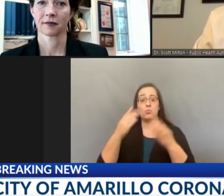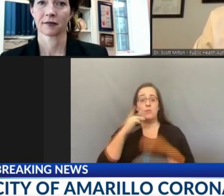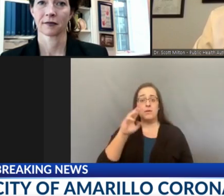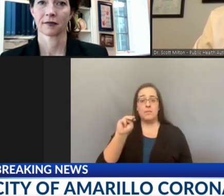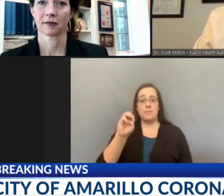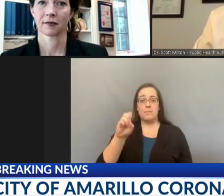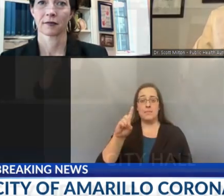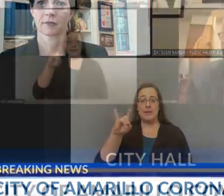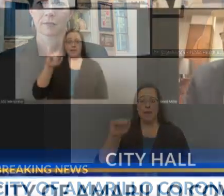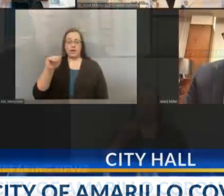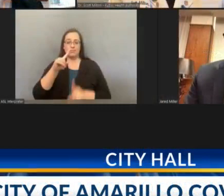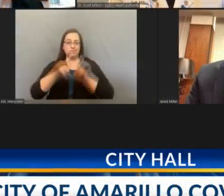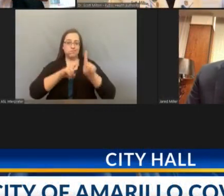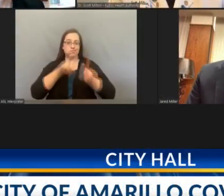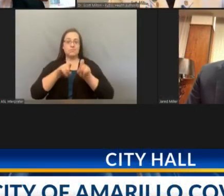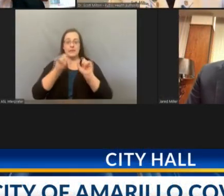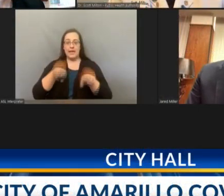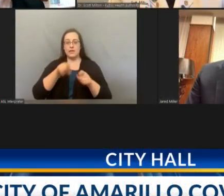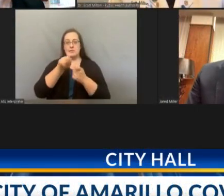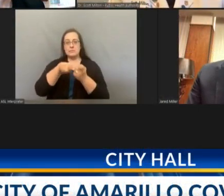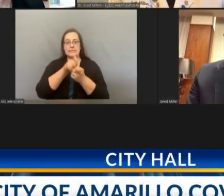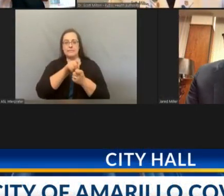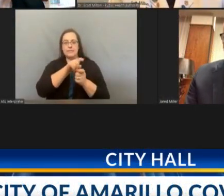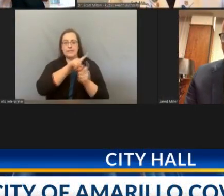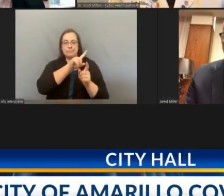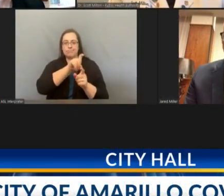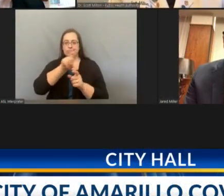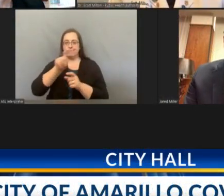EXECUTIVE ORDER THAT'S ALL I HAVE.